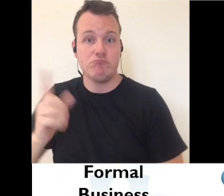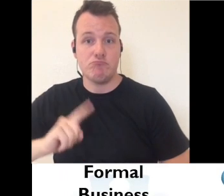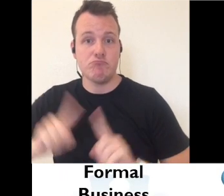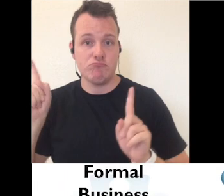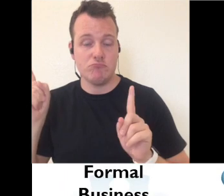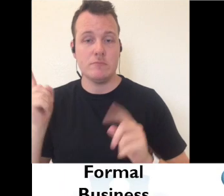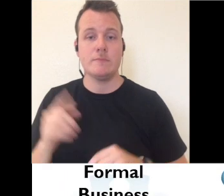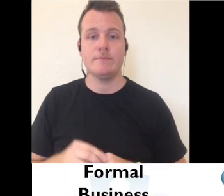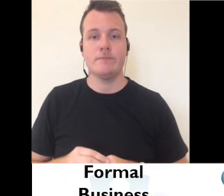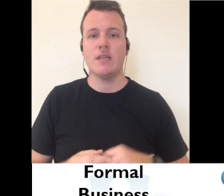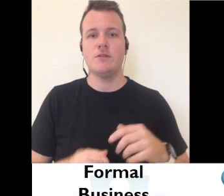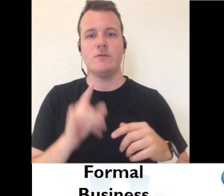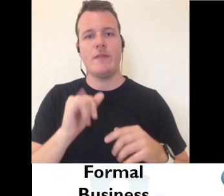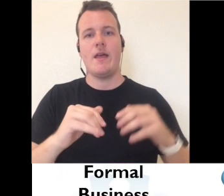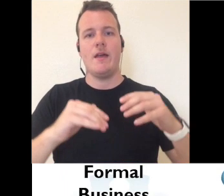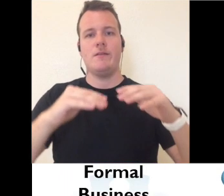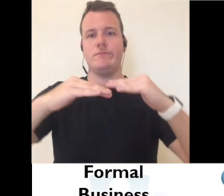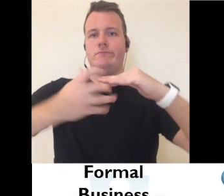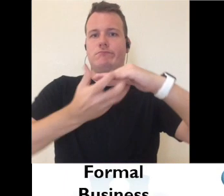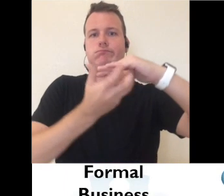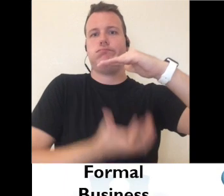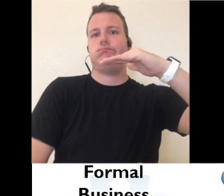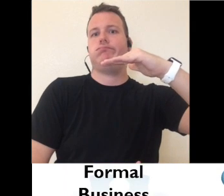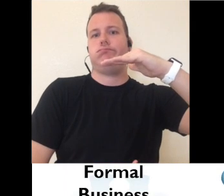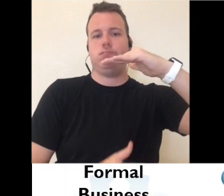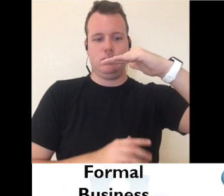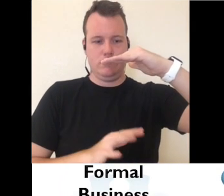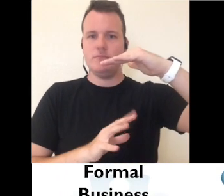that's the kinds of things that you can amplify in your business plan to